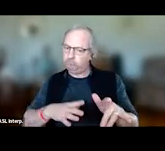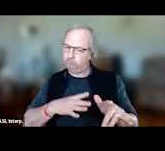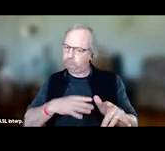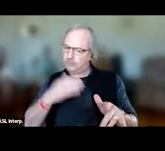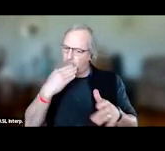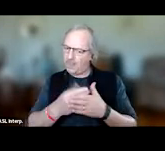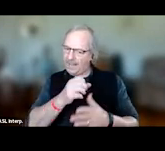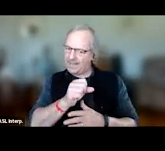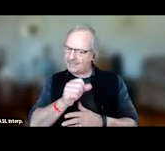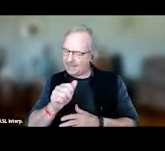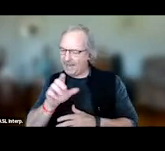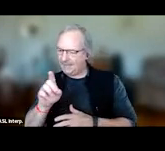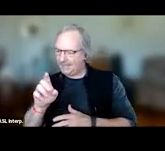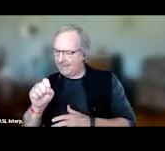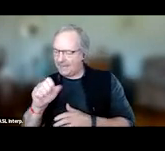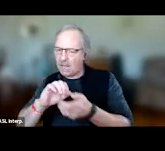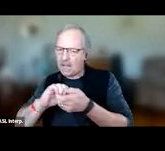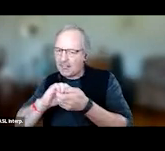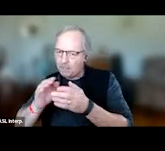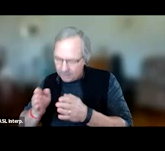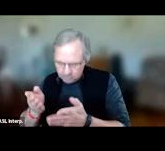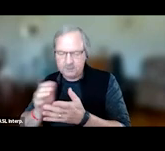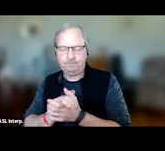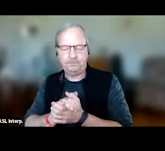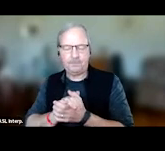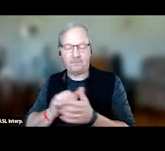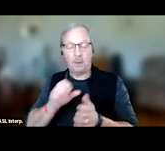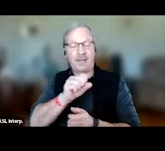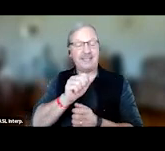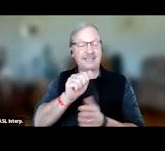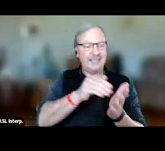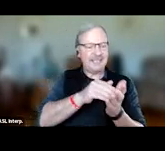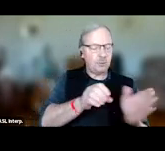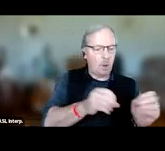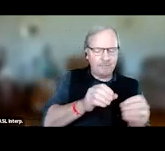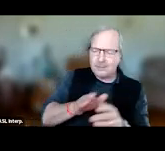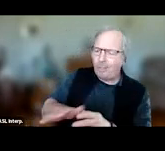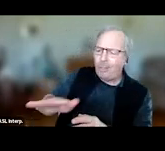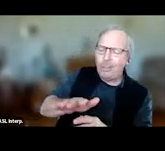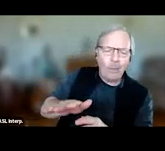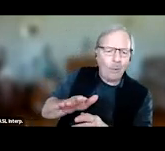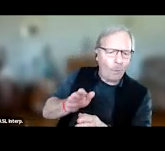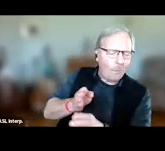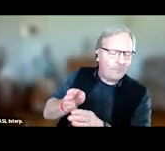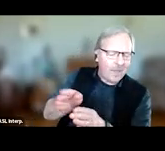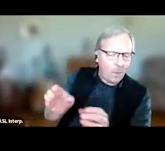and DDS collaborators from SSA central office to the local field offices and each state DDS office.